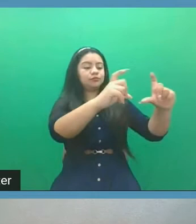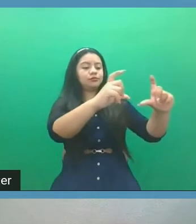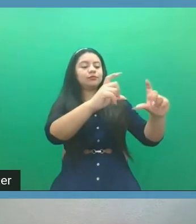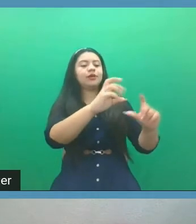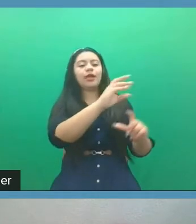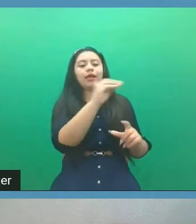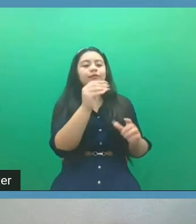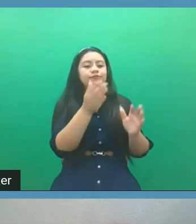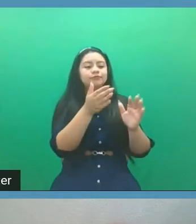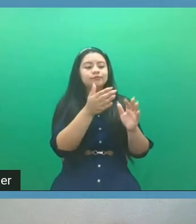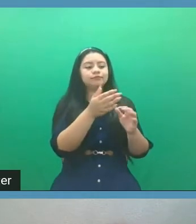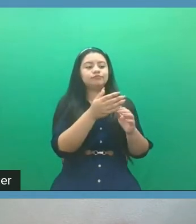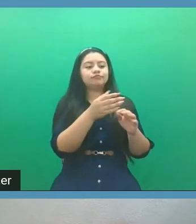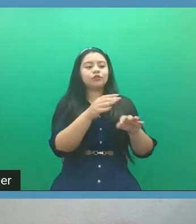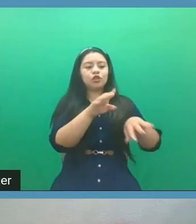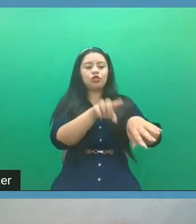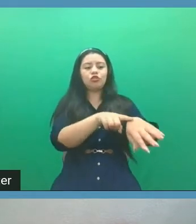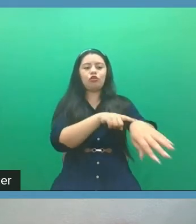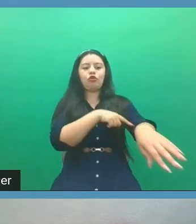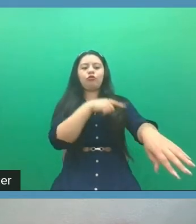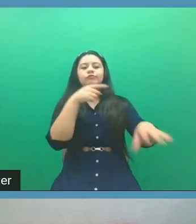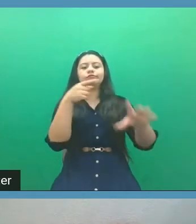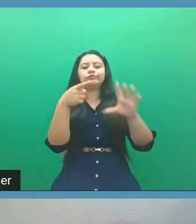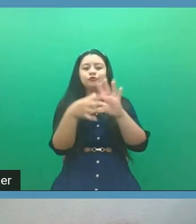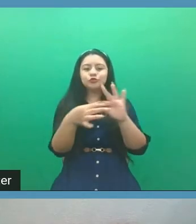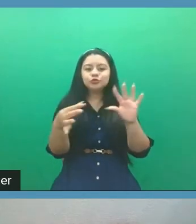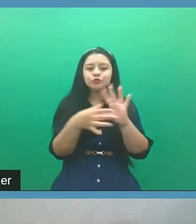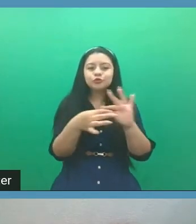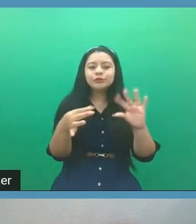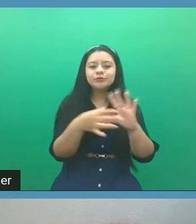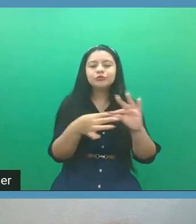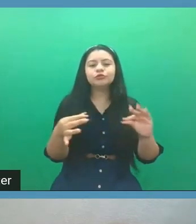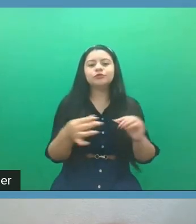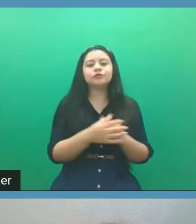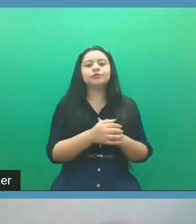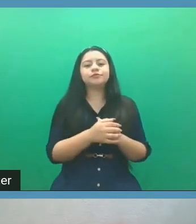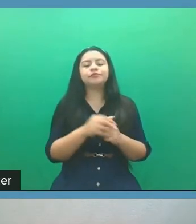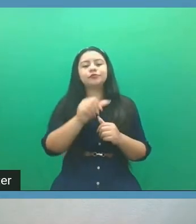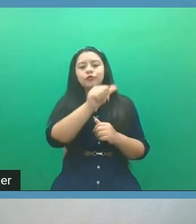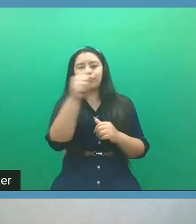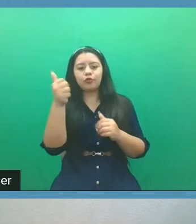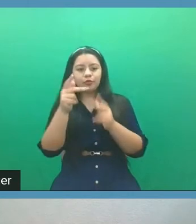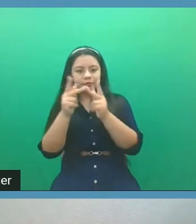And then do the long form description of the piece in real life so the real visual description of the